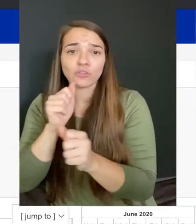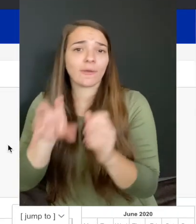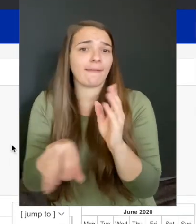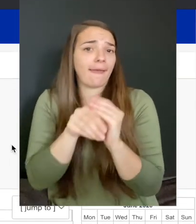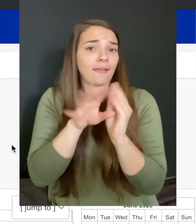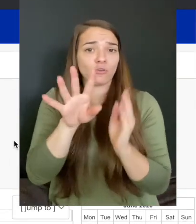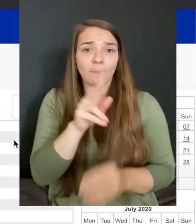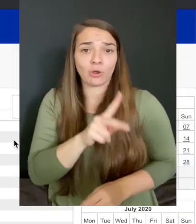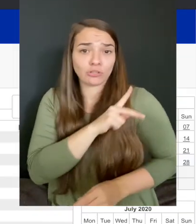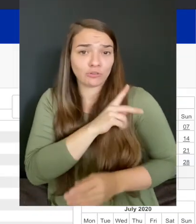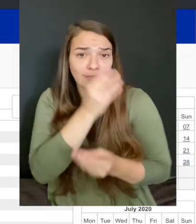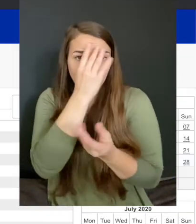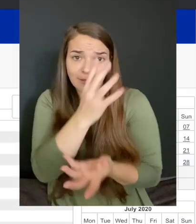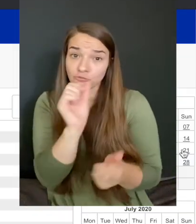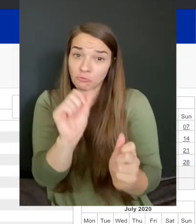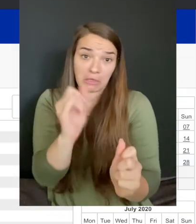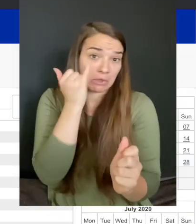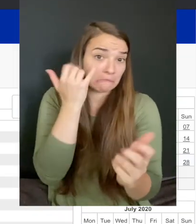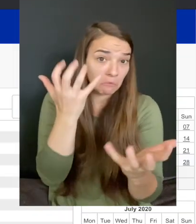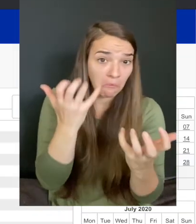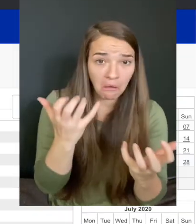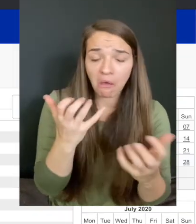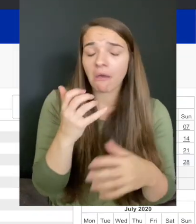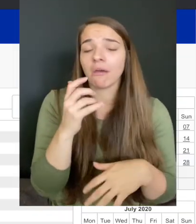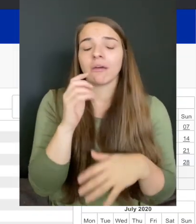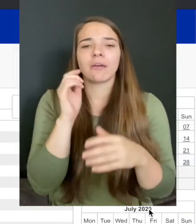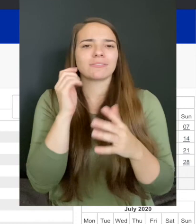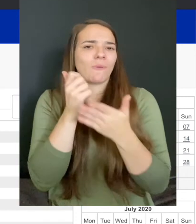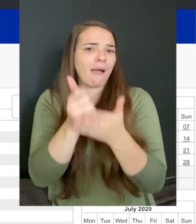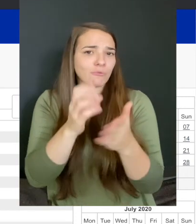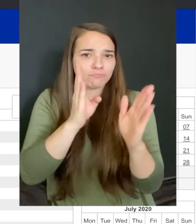this is just for you to stay organized, and here on the right side, you can pick what